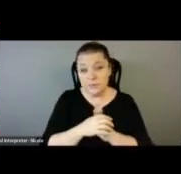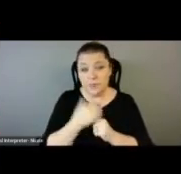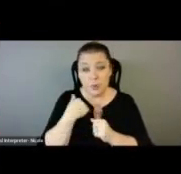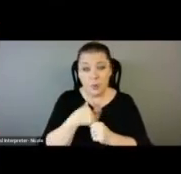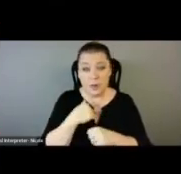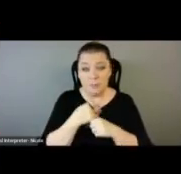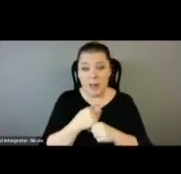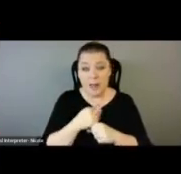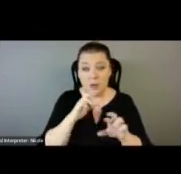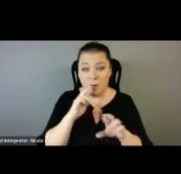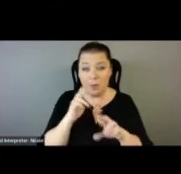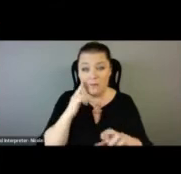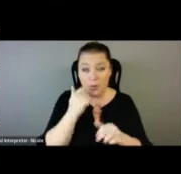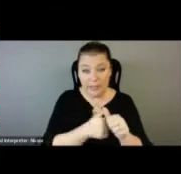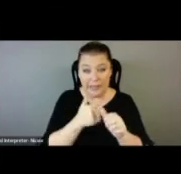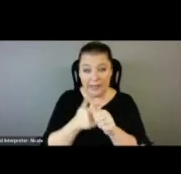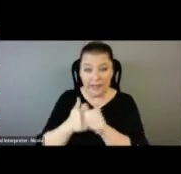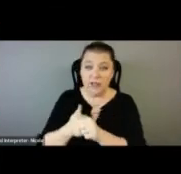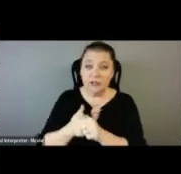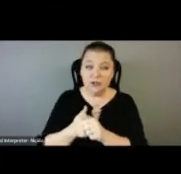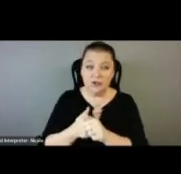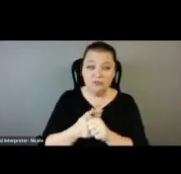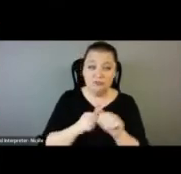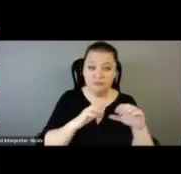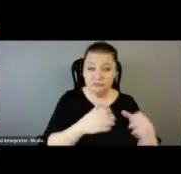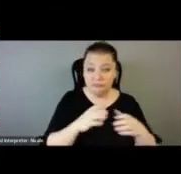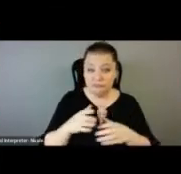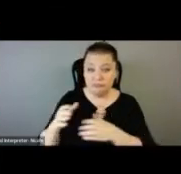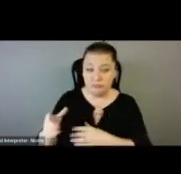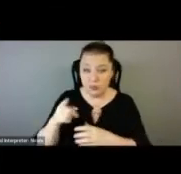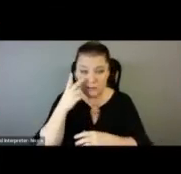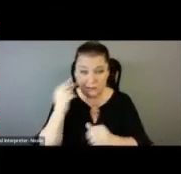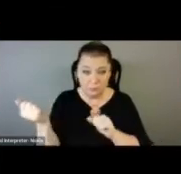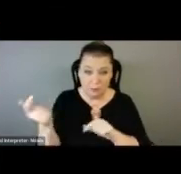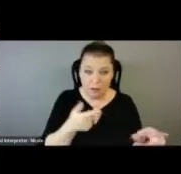report For each of the dimensions, so you could see all of the items on the blue bar